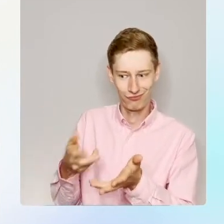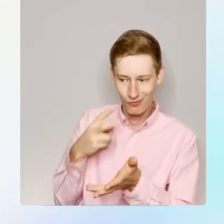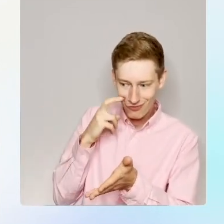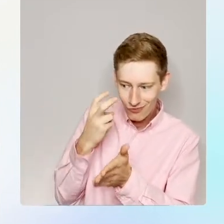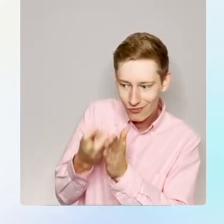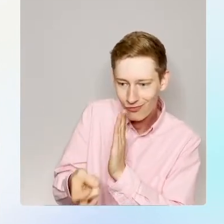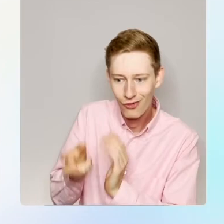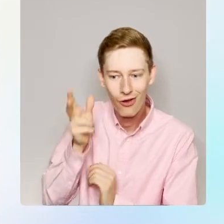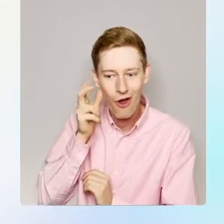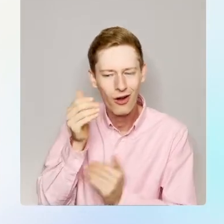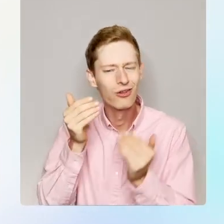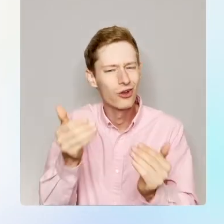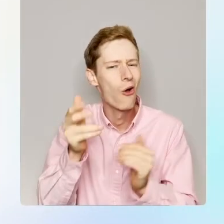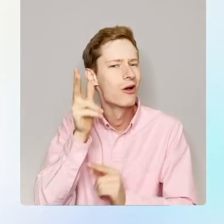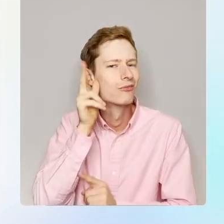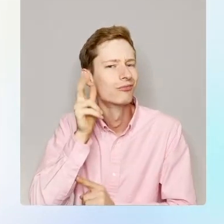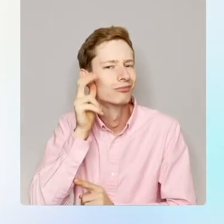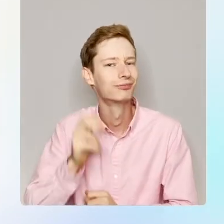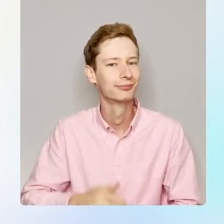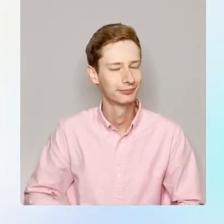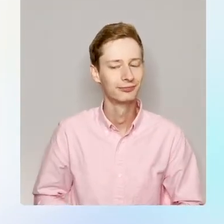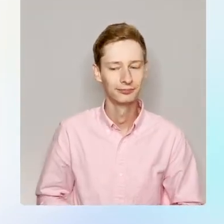Let's listen to the audio in this experience.